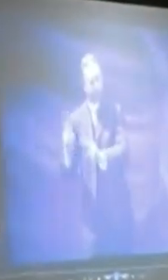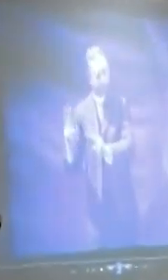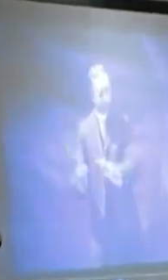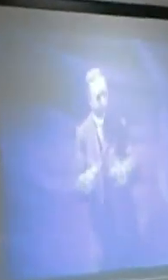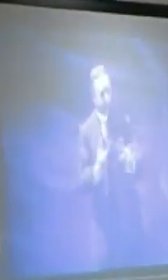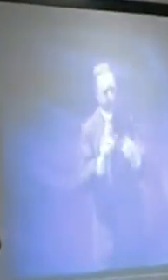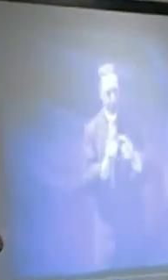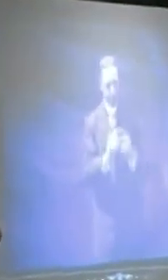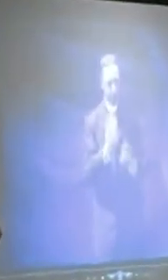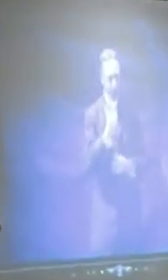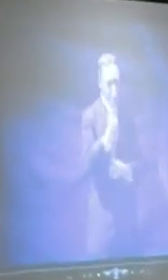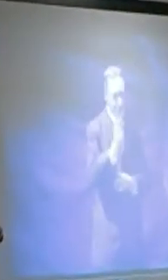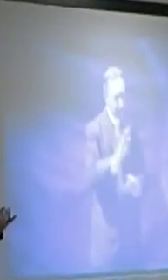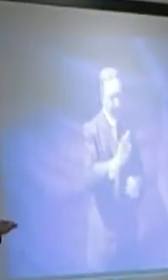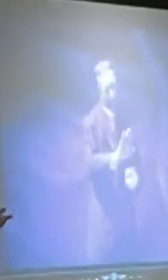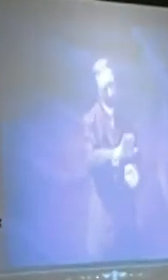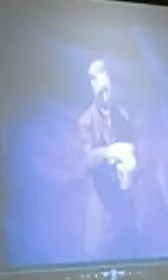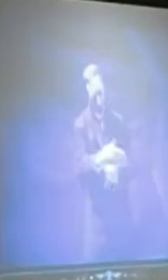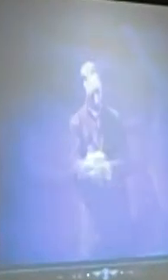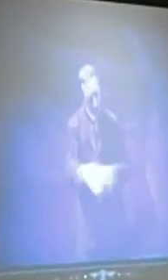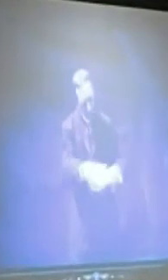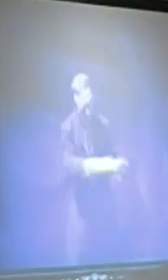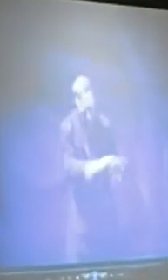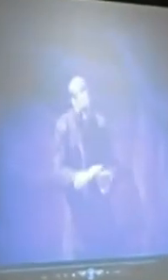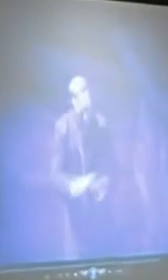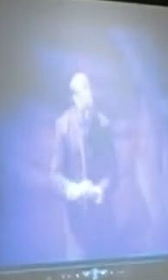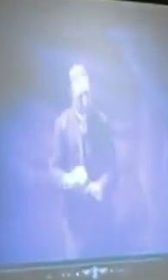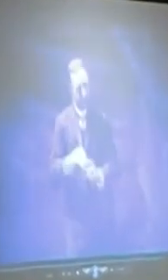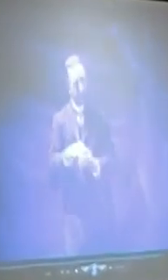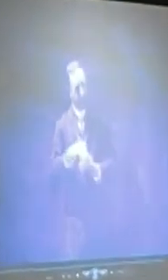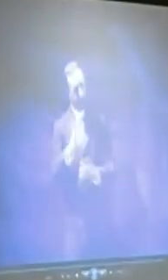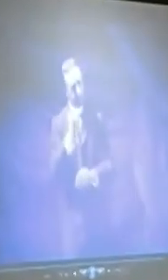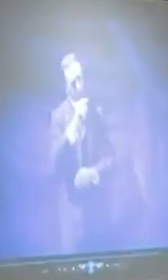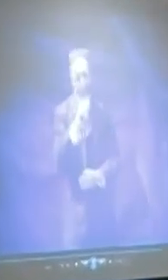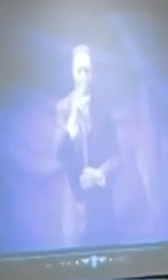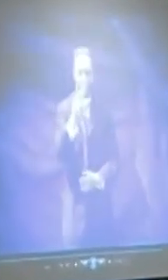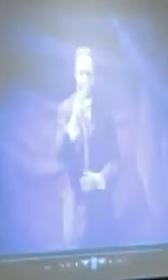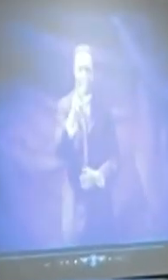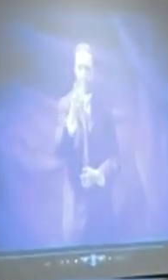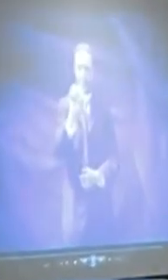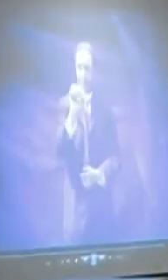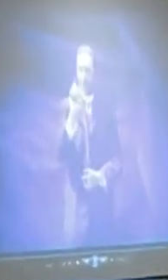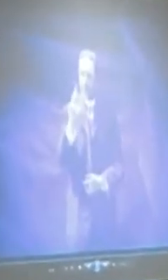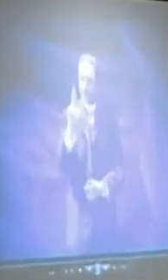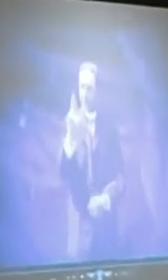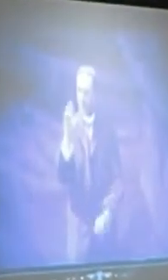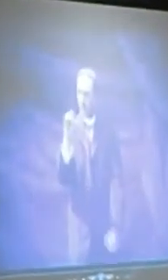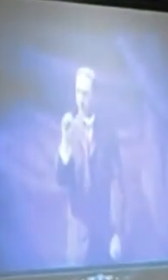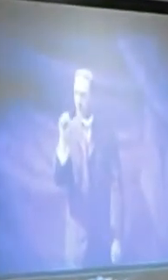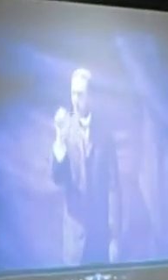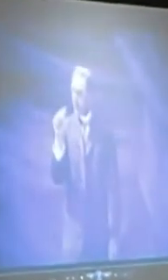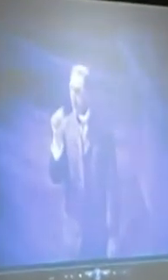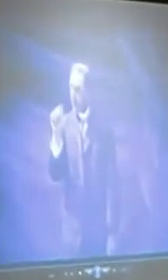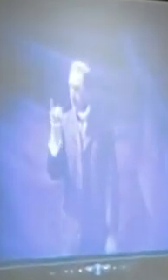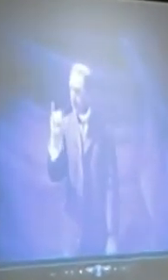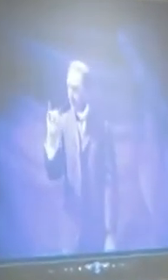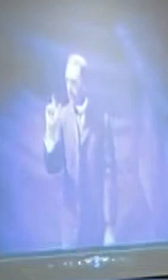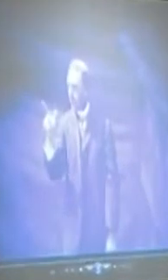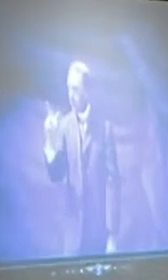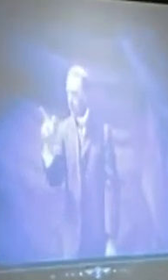many Deaf were actually hired as actors. Sadly though, they usually were used as a punchline.